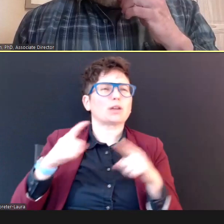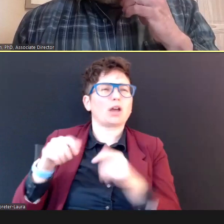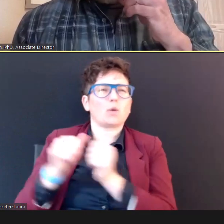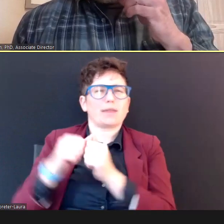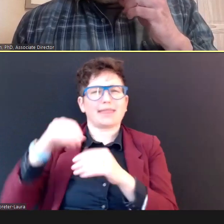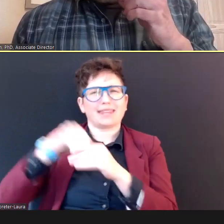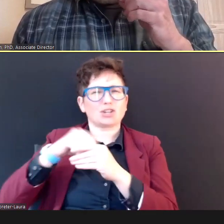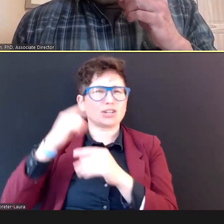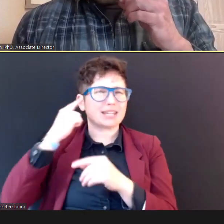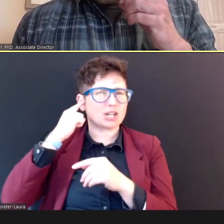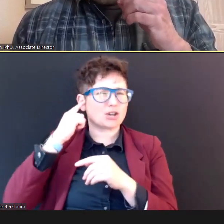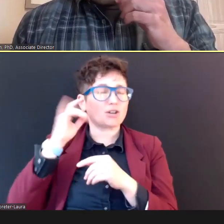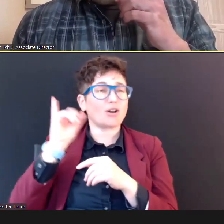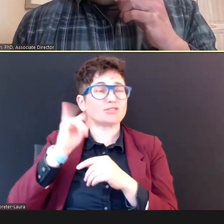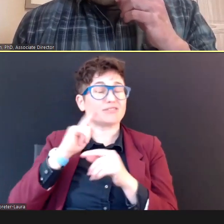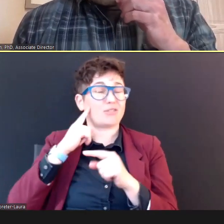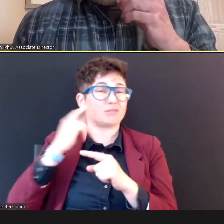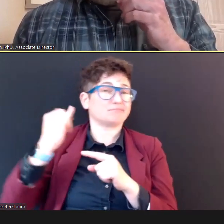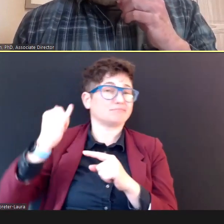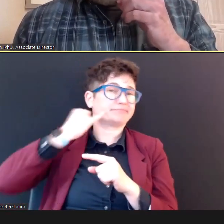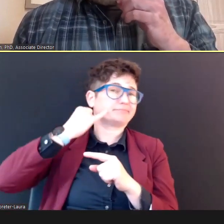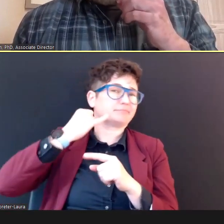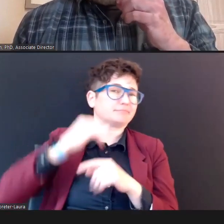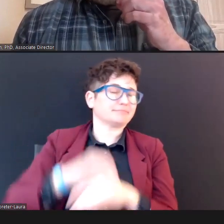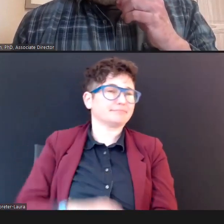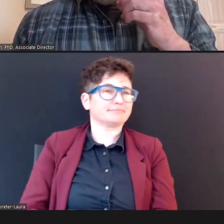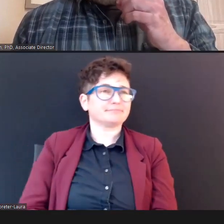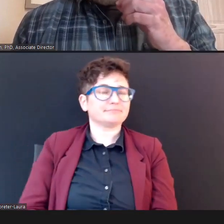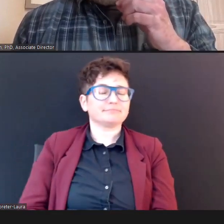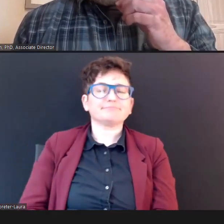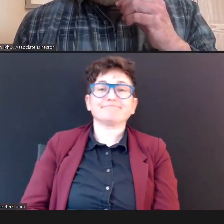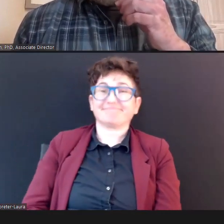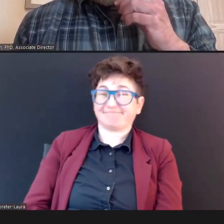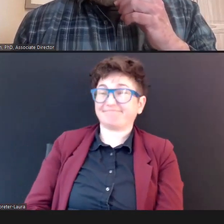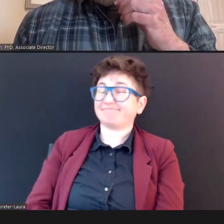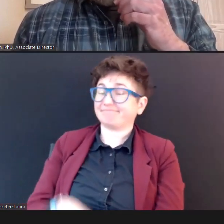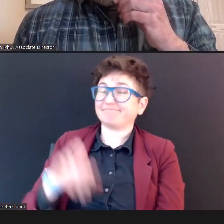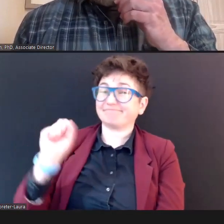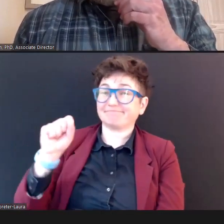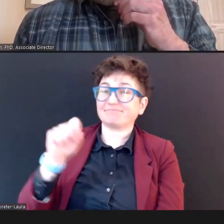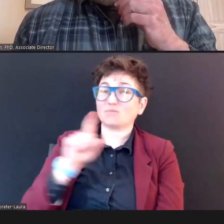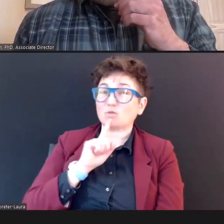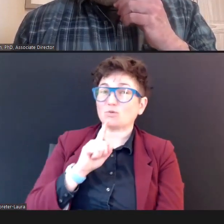and for it to stay